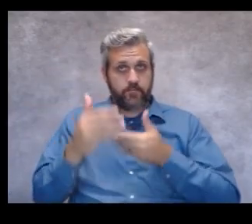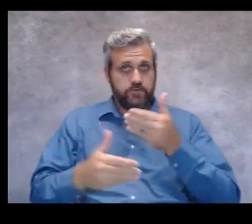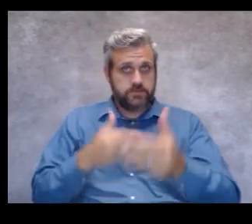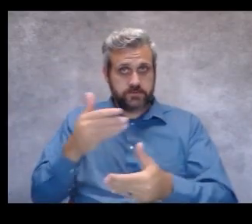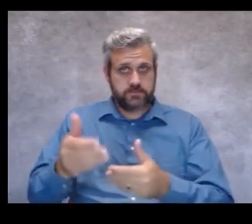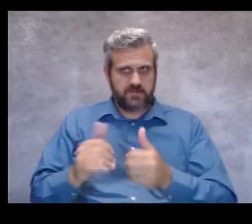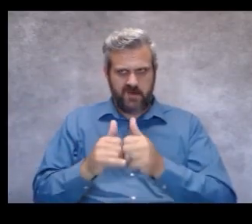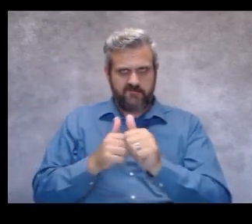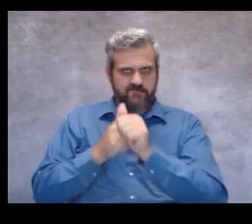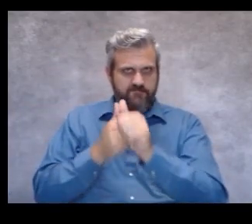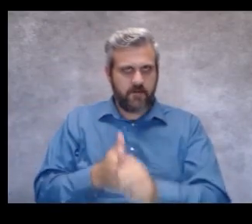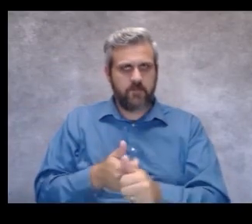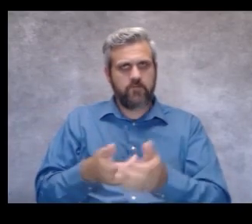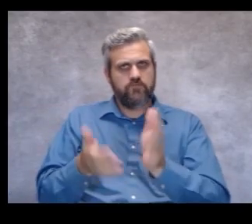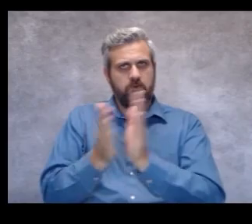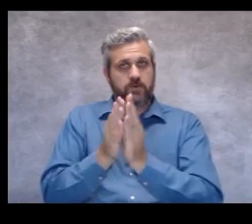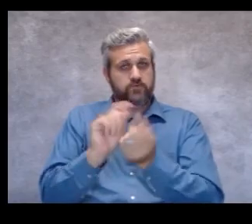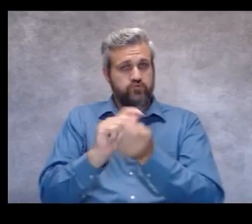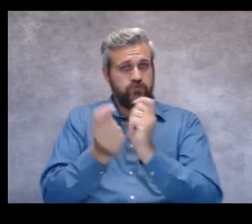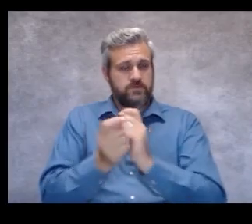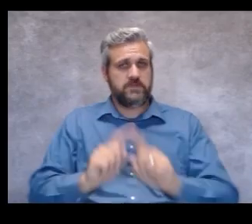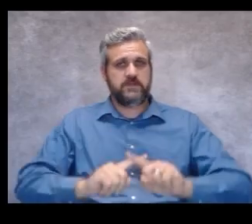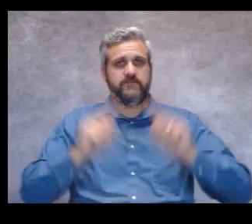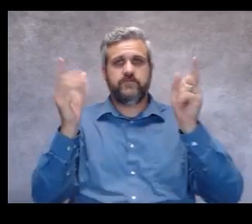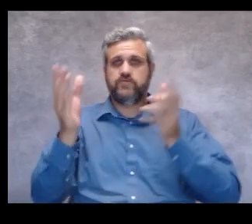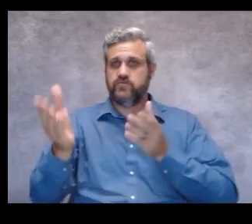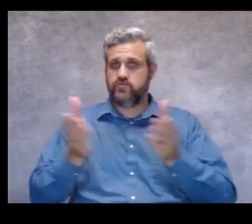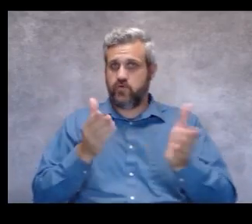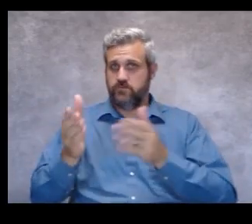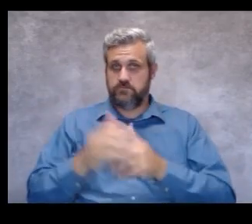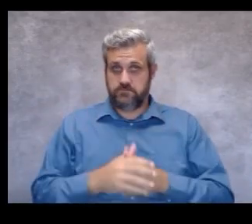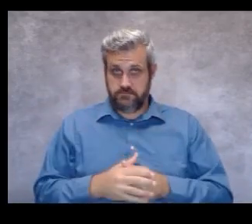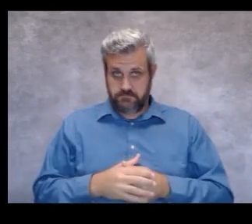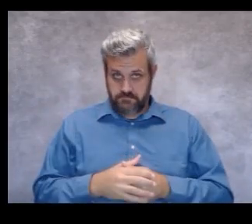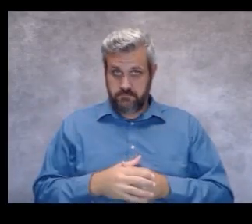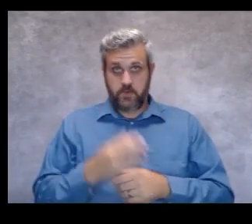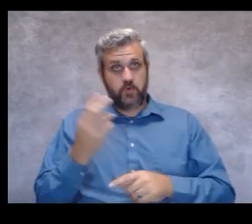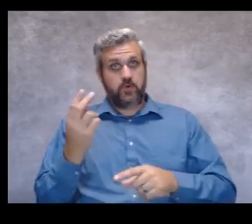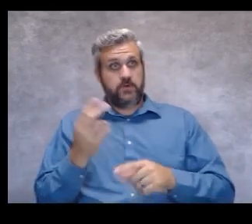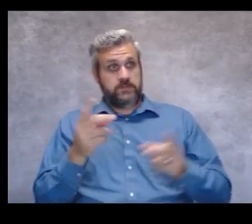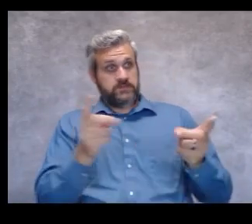to follow in requesting a change in services. If using a plan created by the